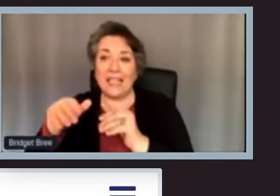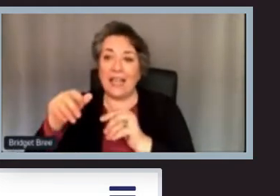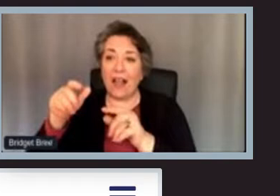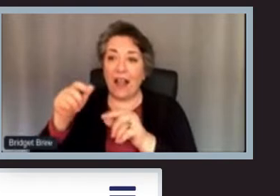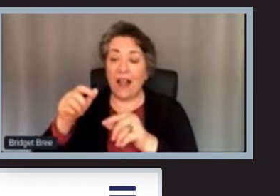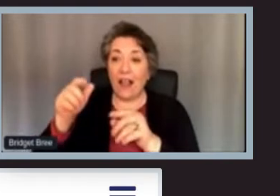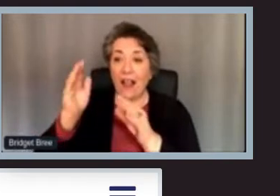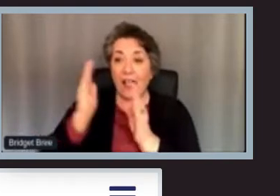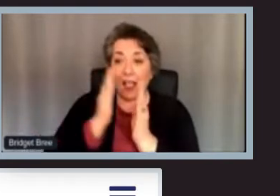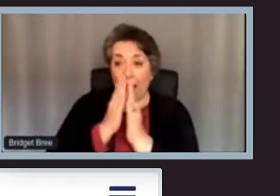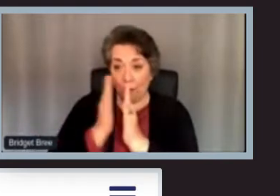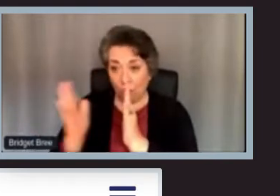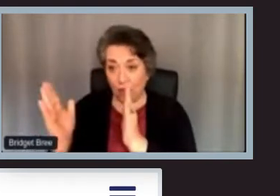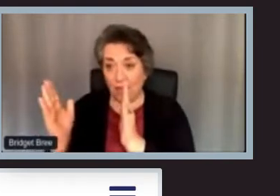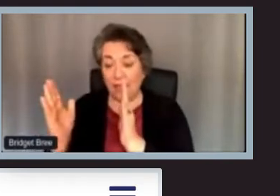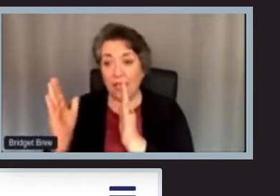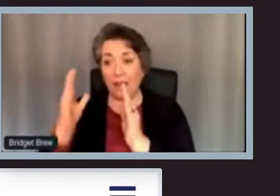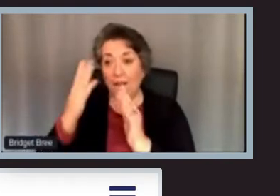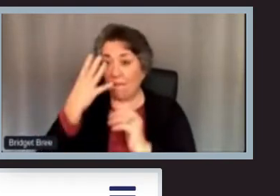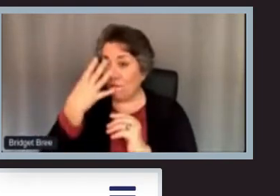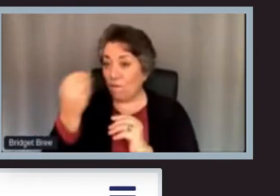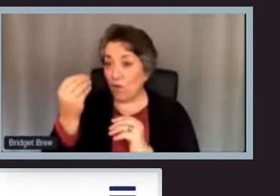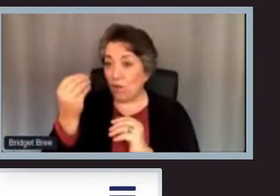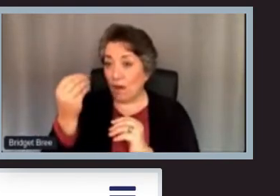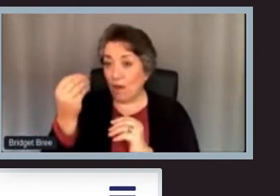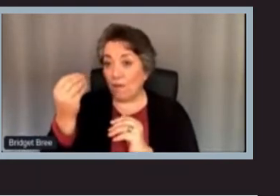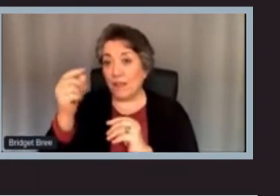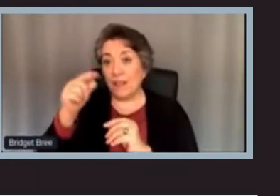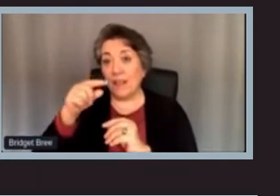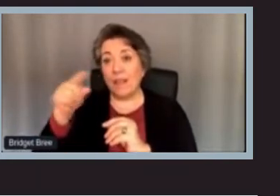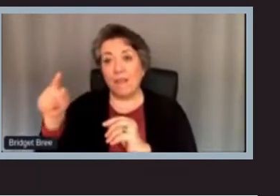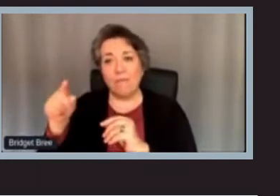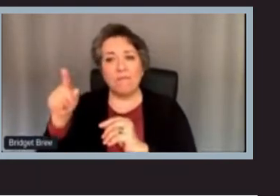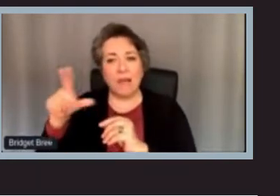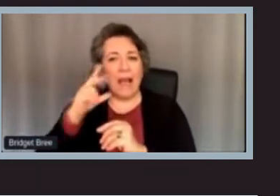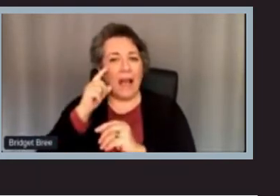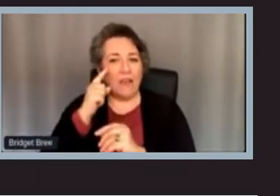are available on Creative Commons so I recommend checking them out.